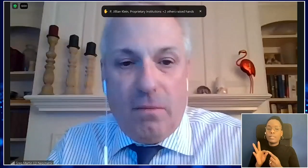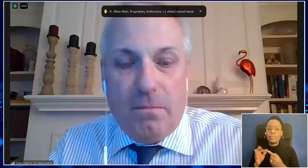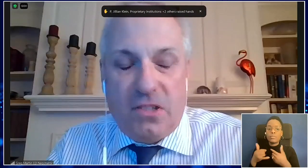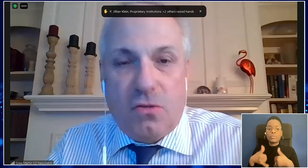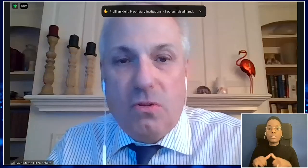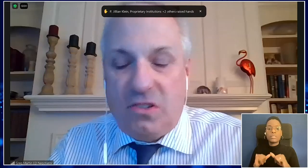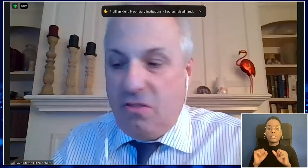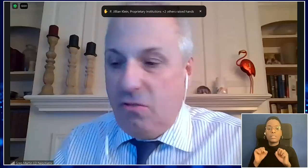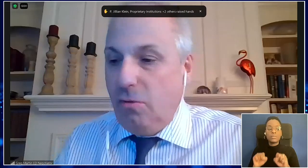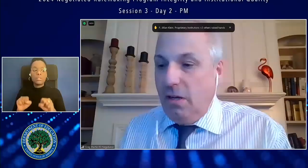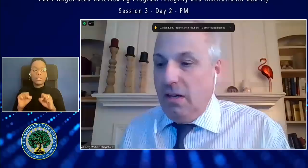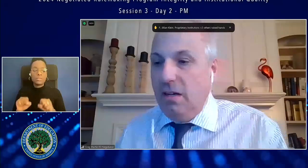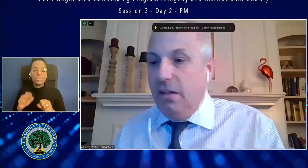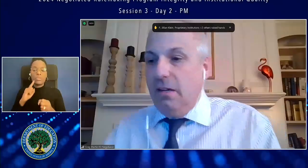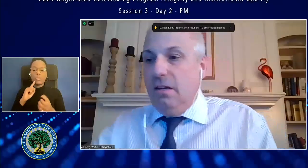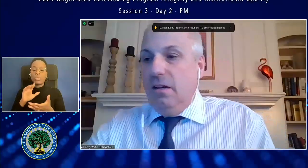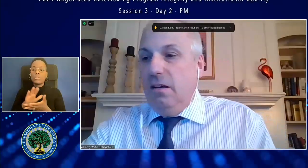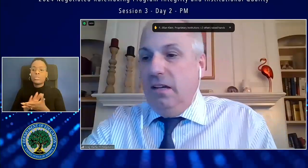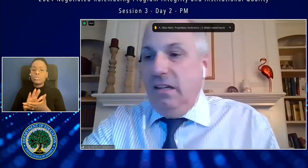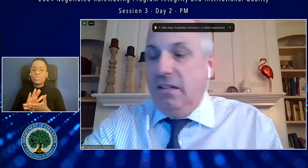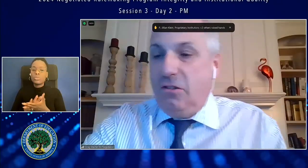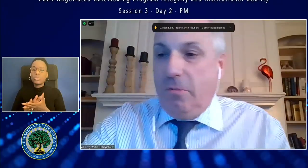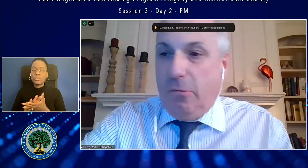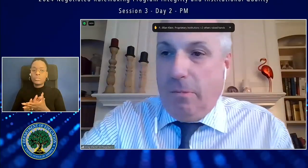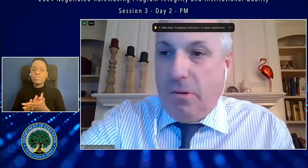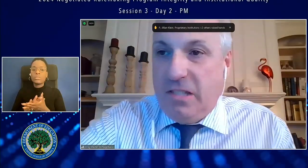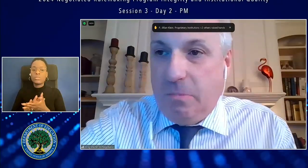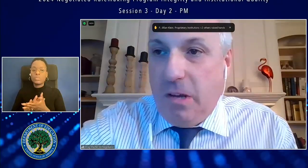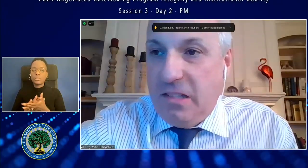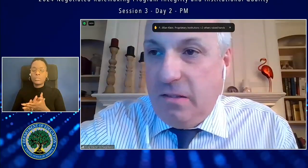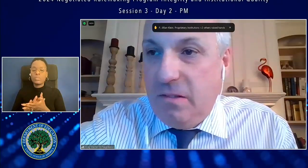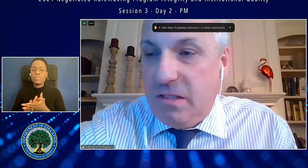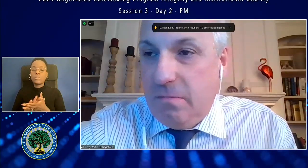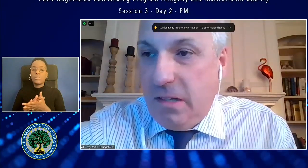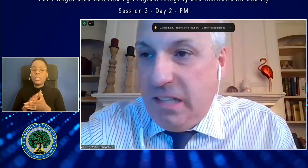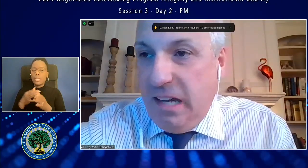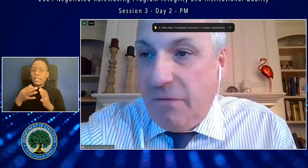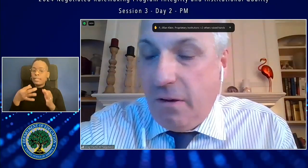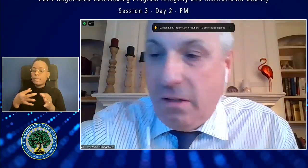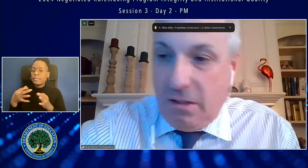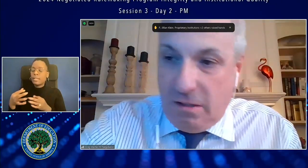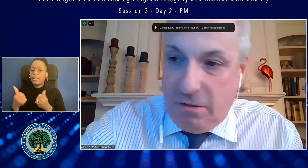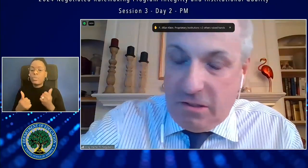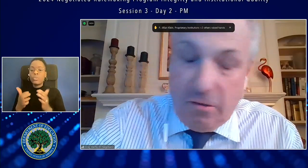schools to- in determining what books and supplies students must have, using your